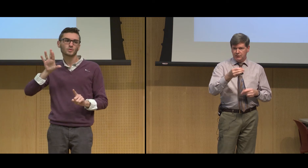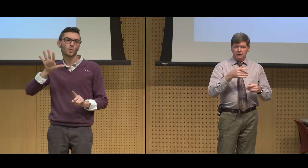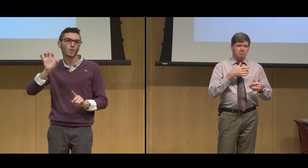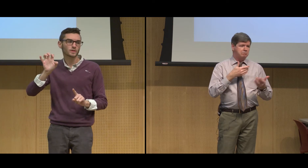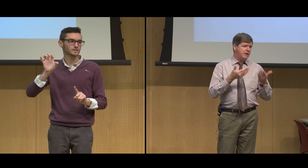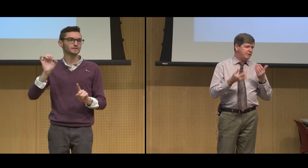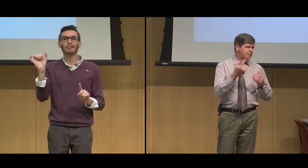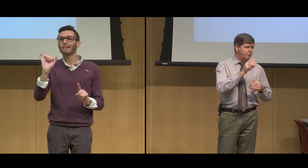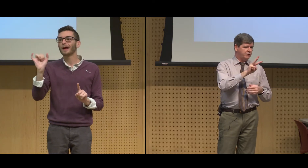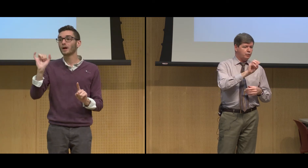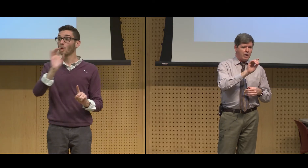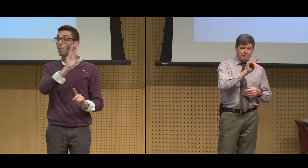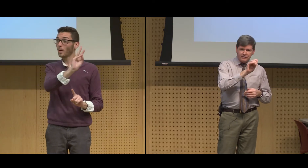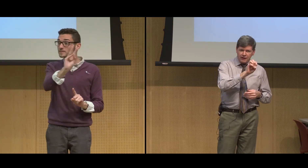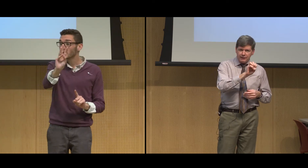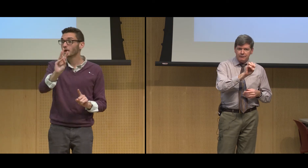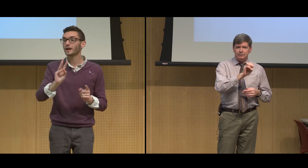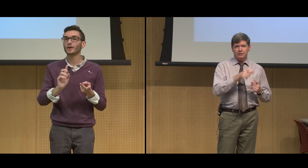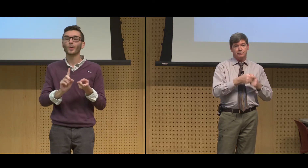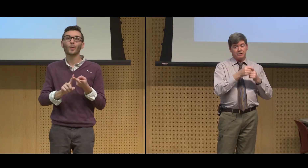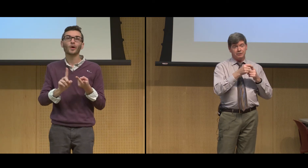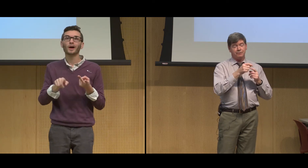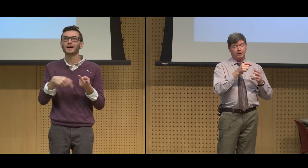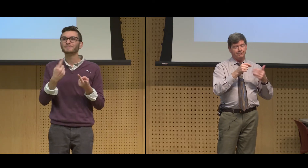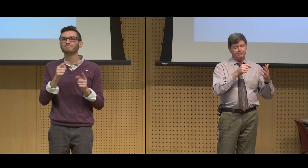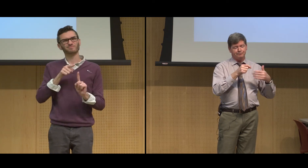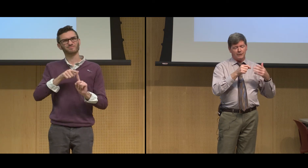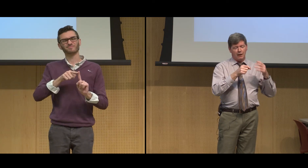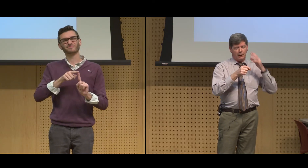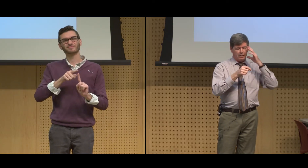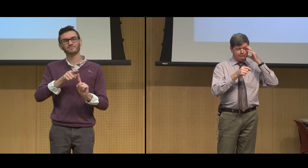maybe someone's web site-- especially from, um...